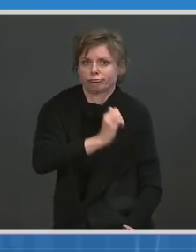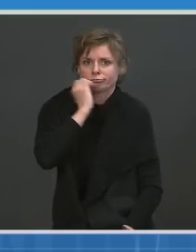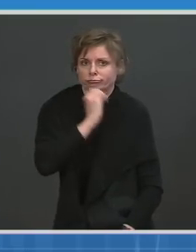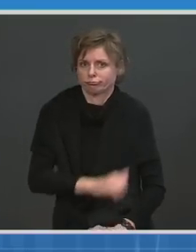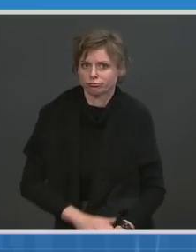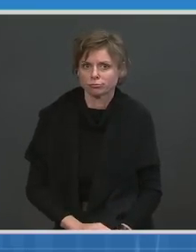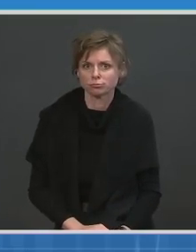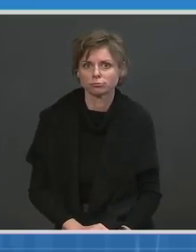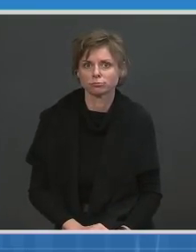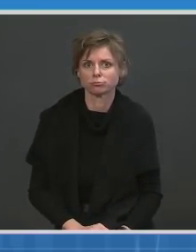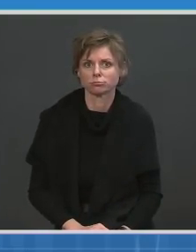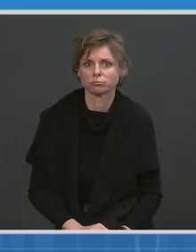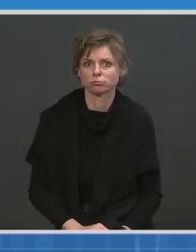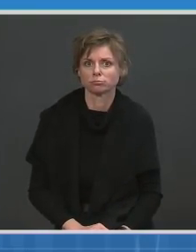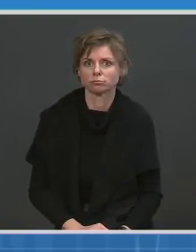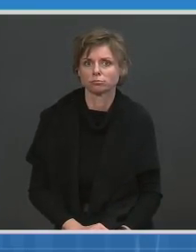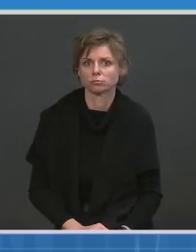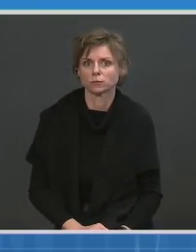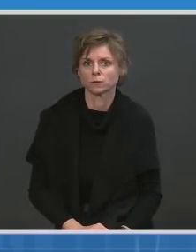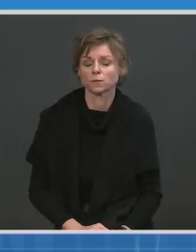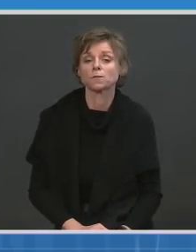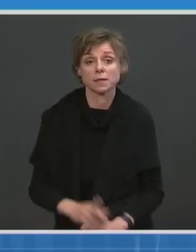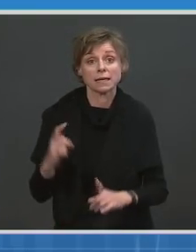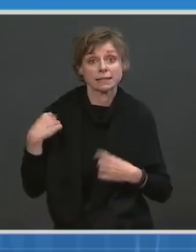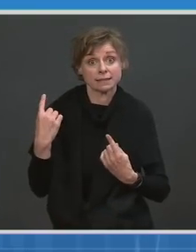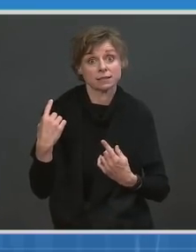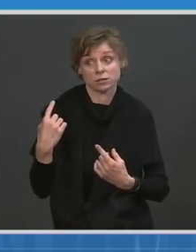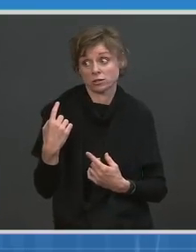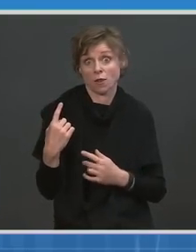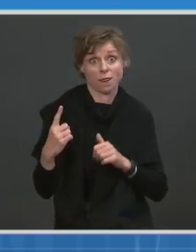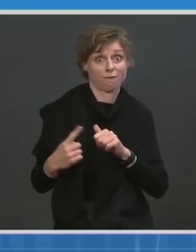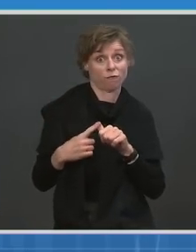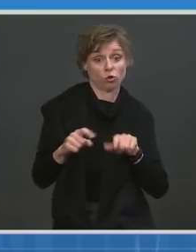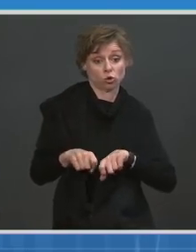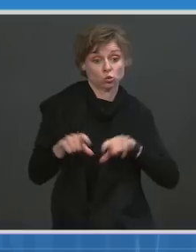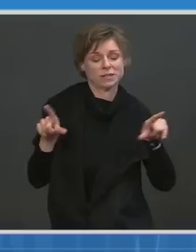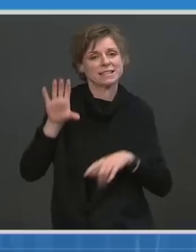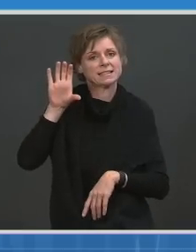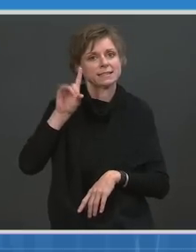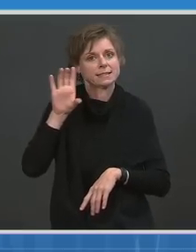Since the initial release, CDC scientists have been actively reviewing the latest science